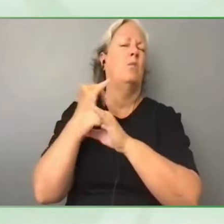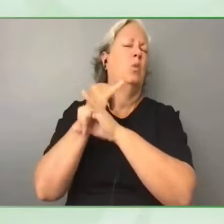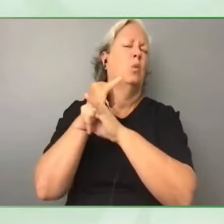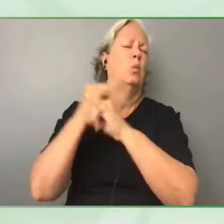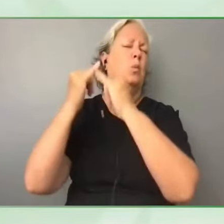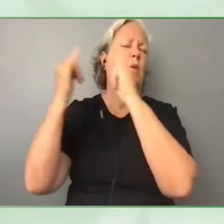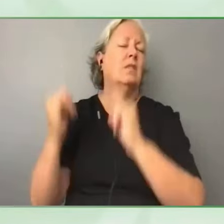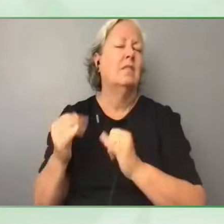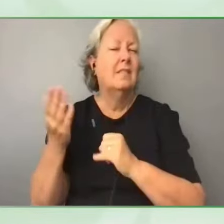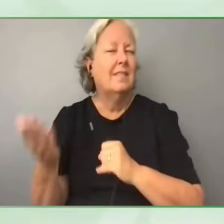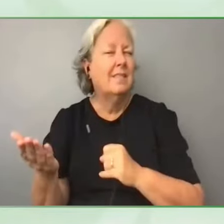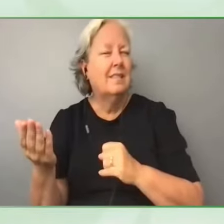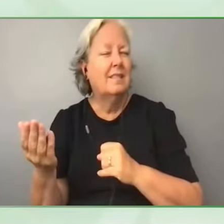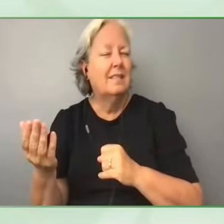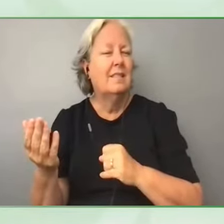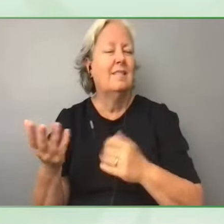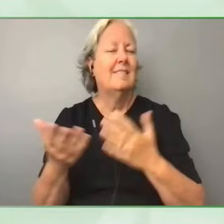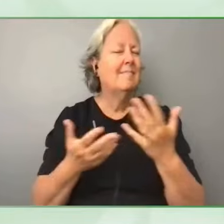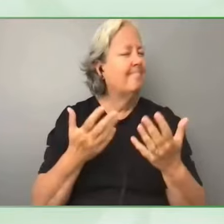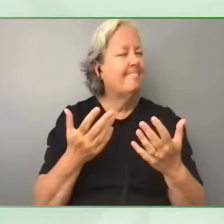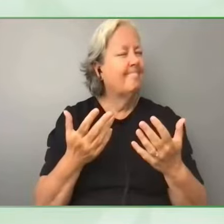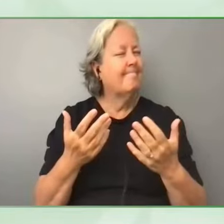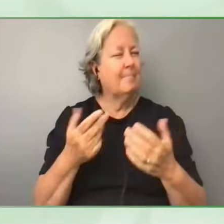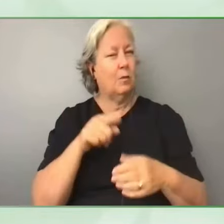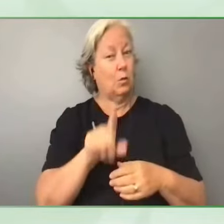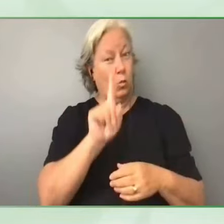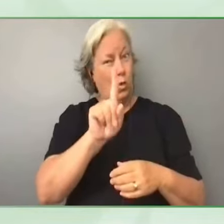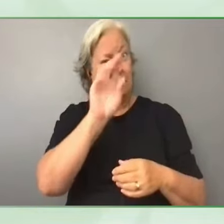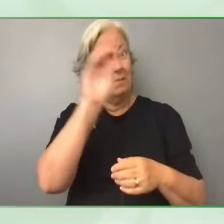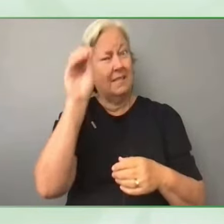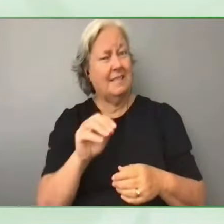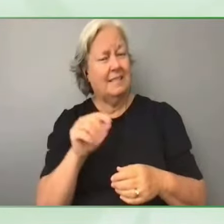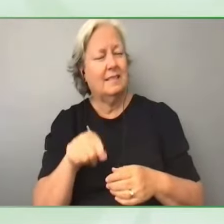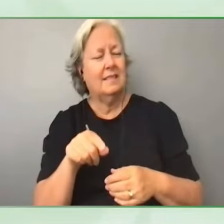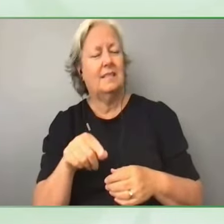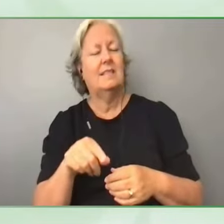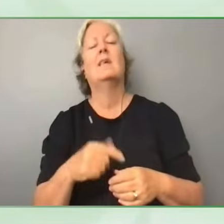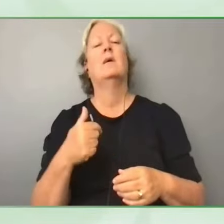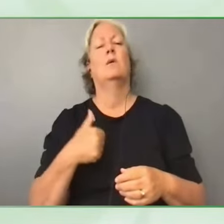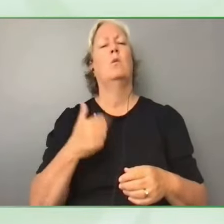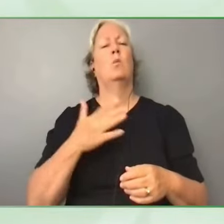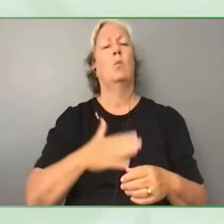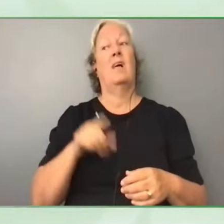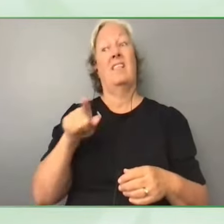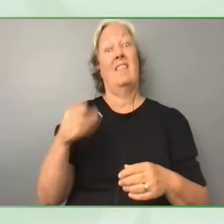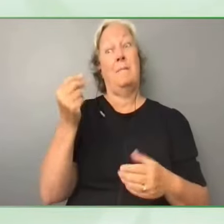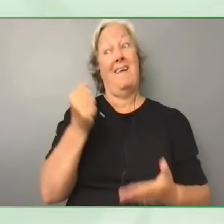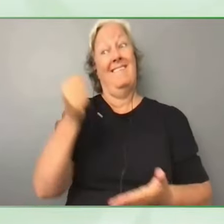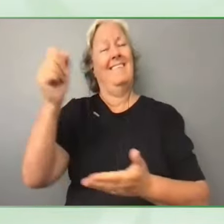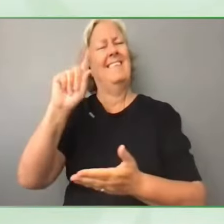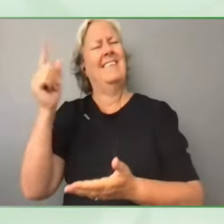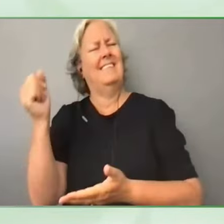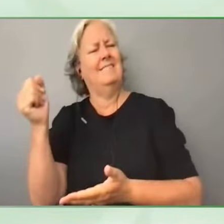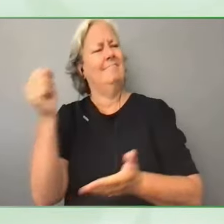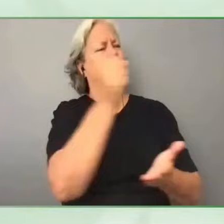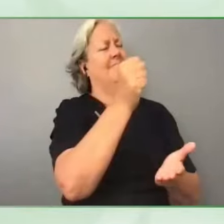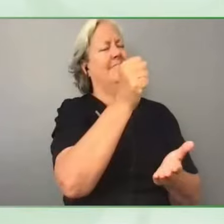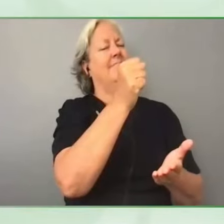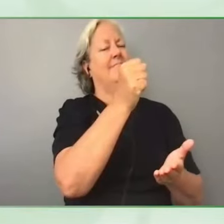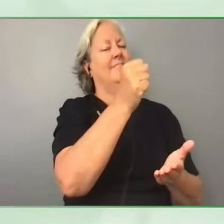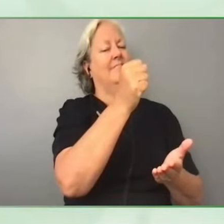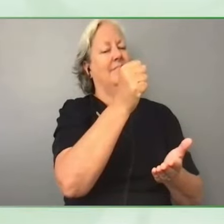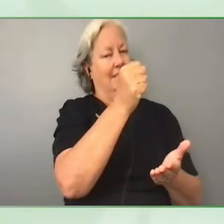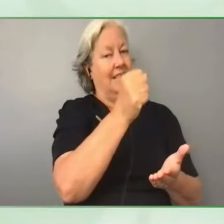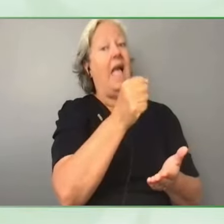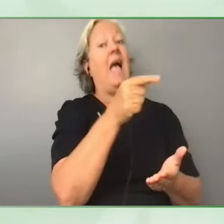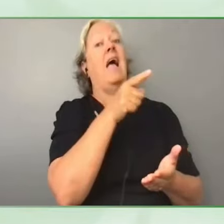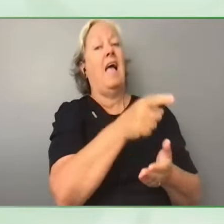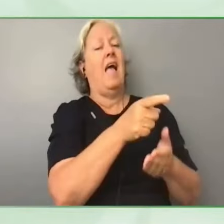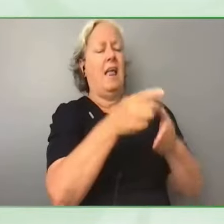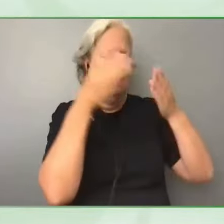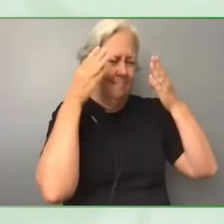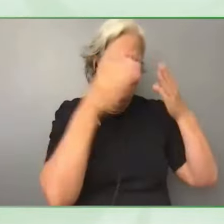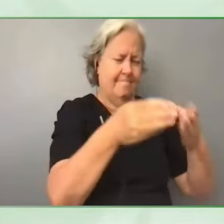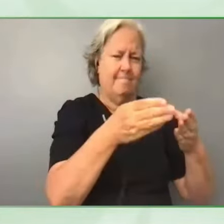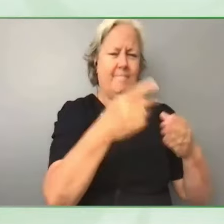We would like to reallocate resources and see compliance and to